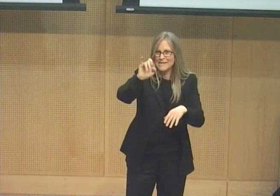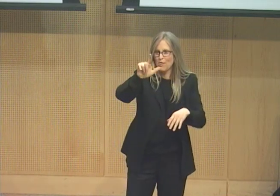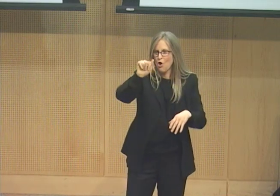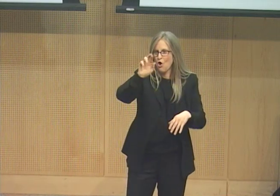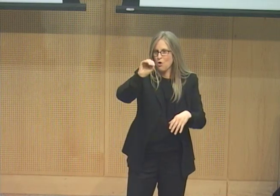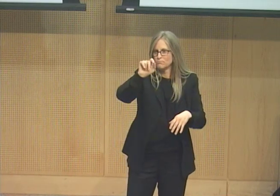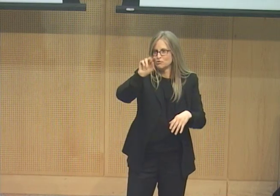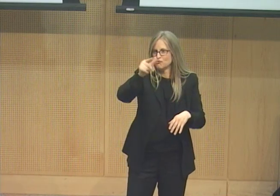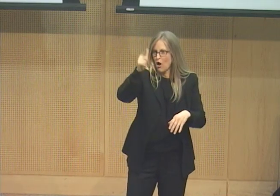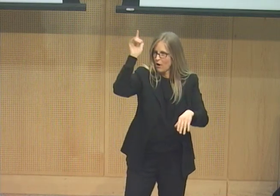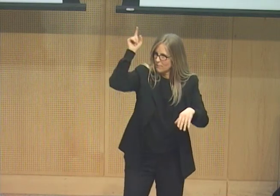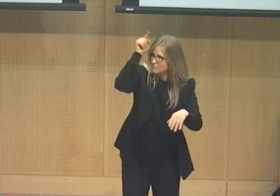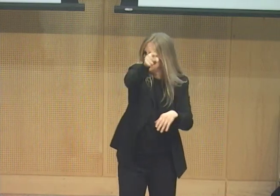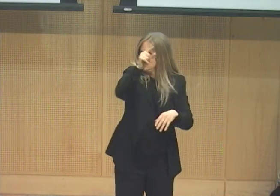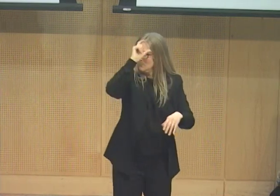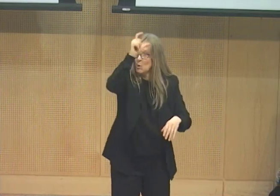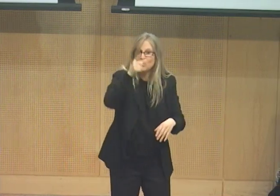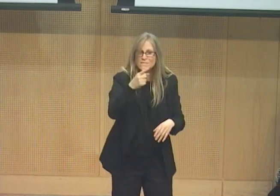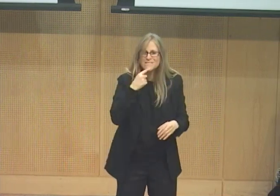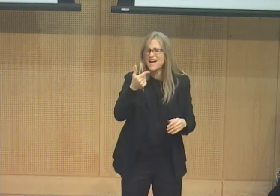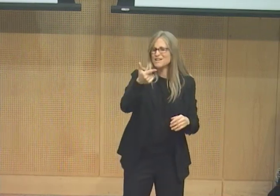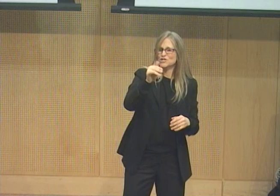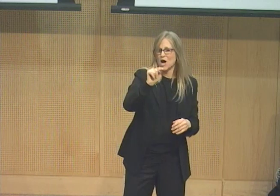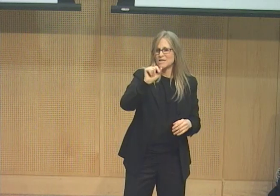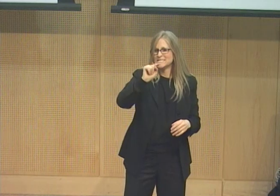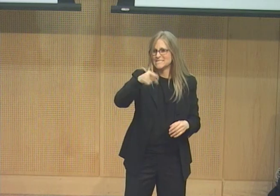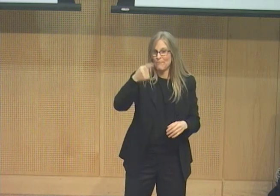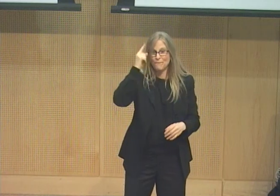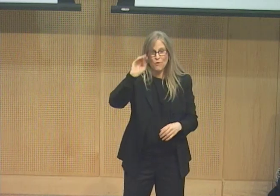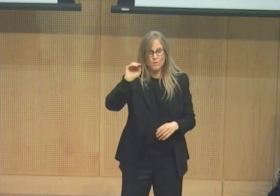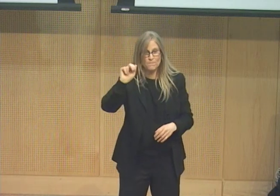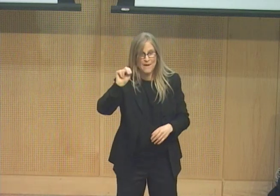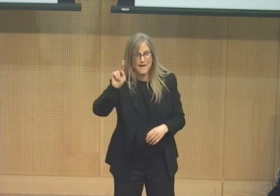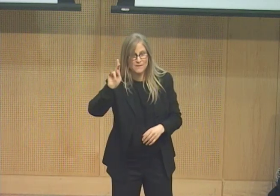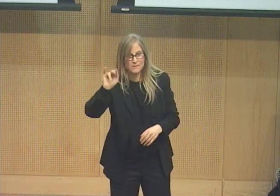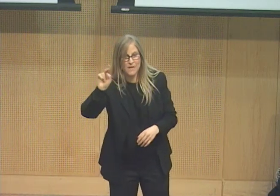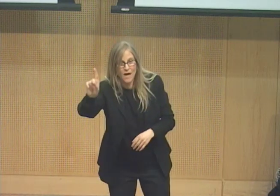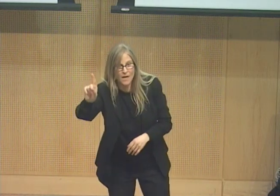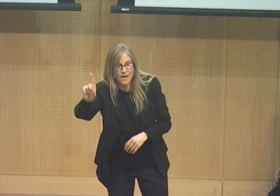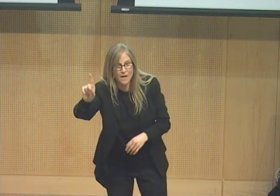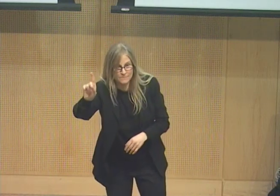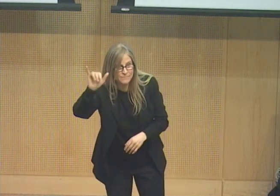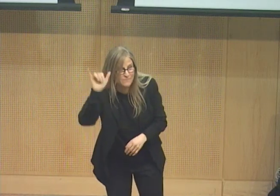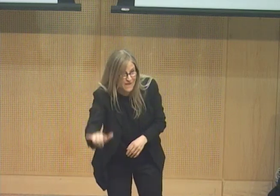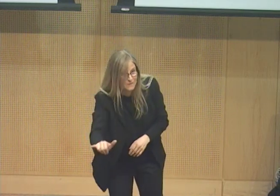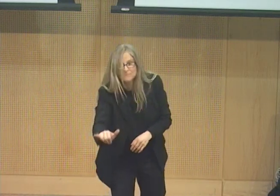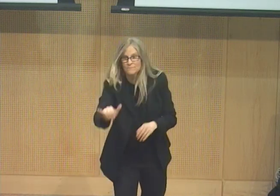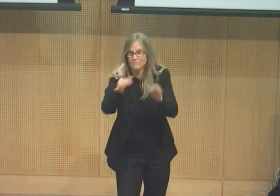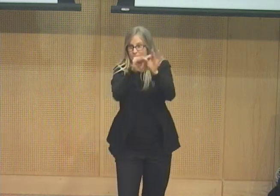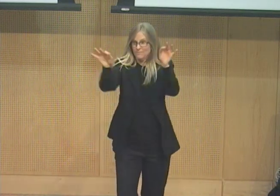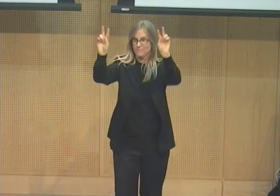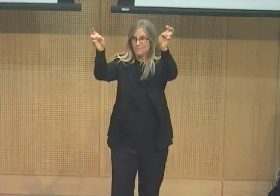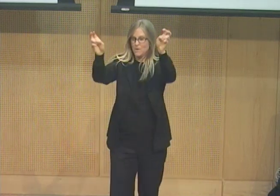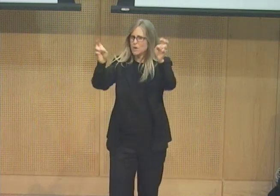When Neil Armstrong touched down on the moon, he said, "A giant step for mankind,"